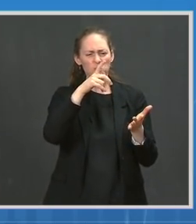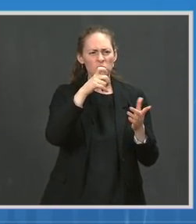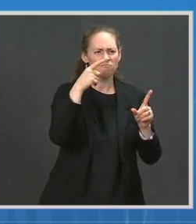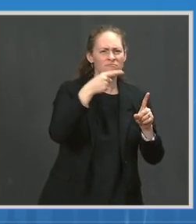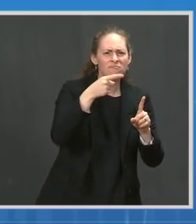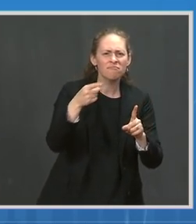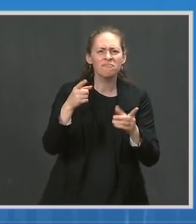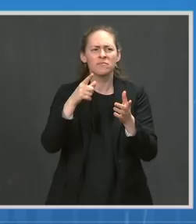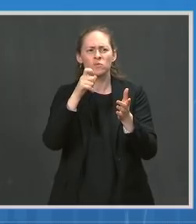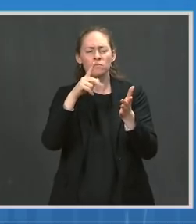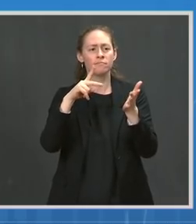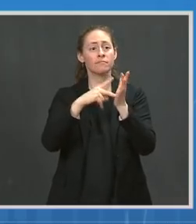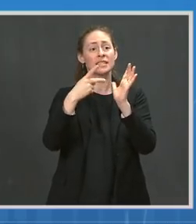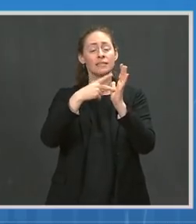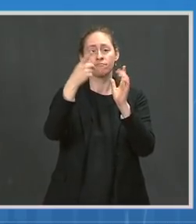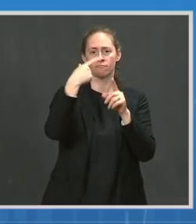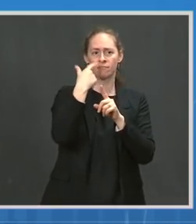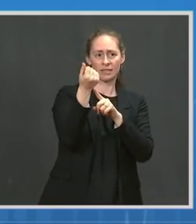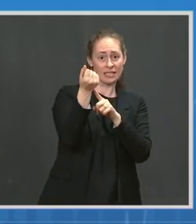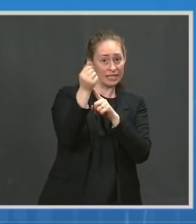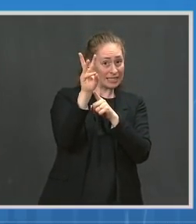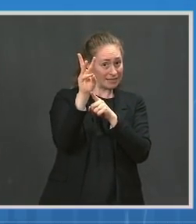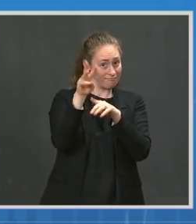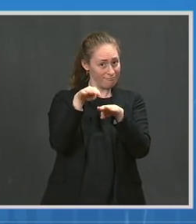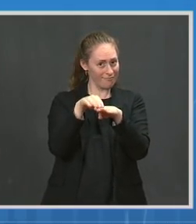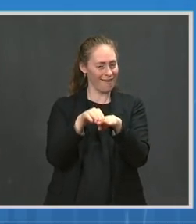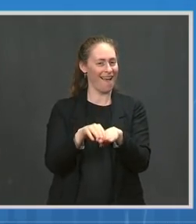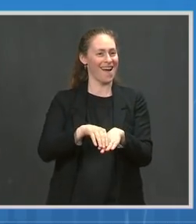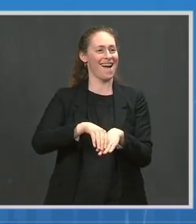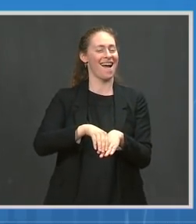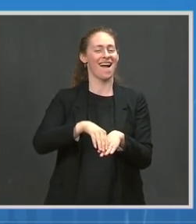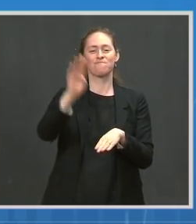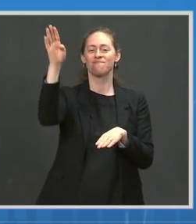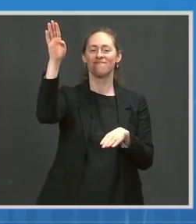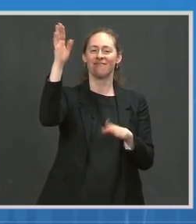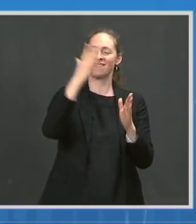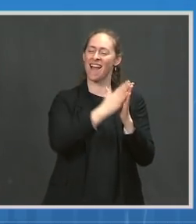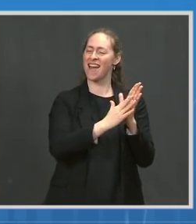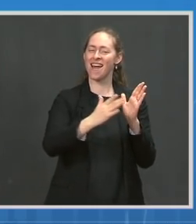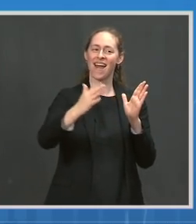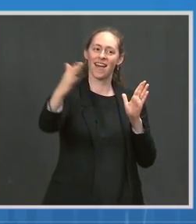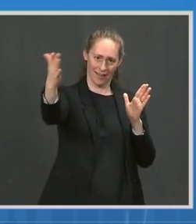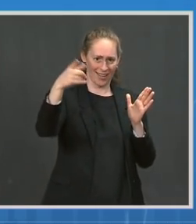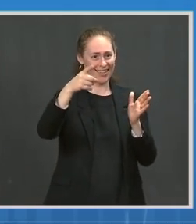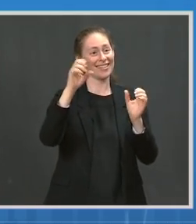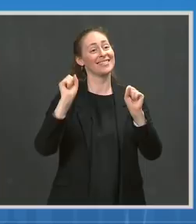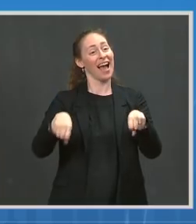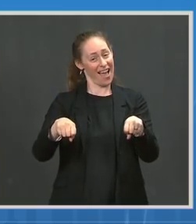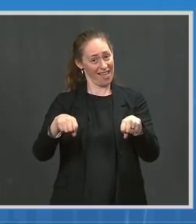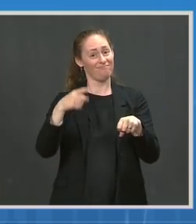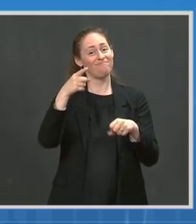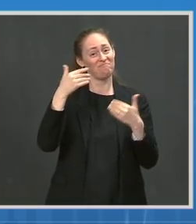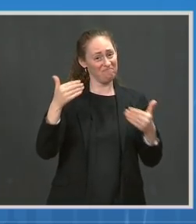People 16 years of age or older now can get vaccinated wherever vaccines are available.